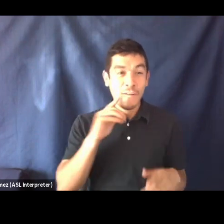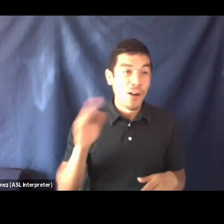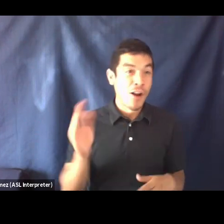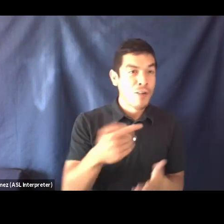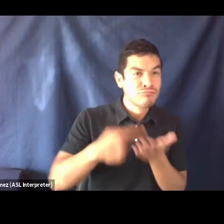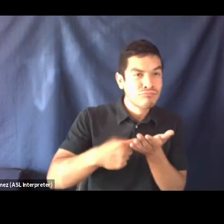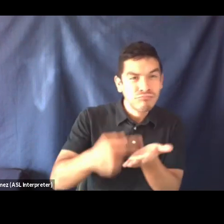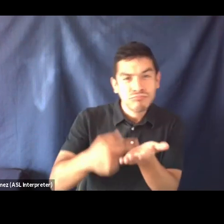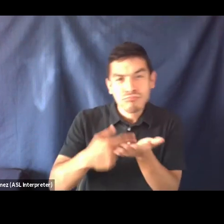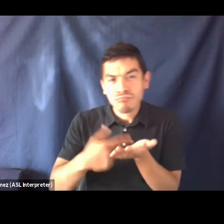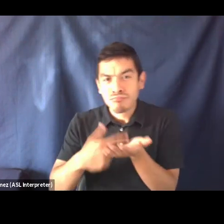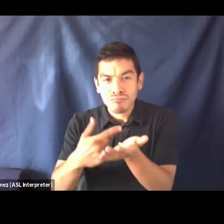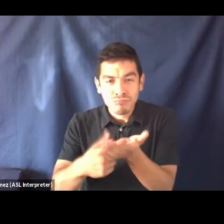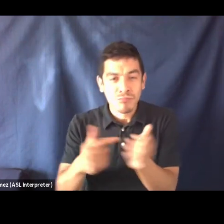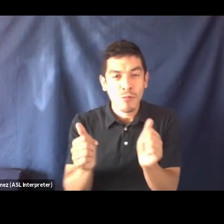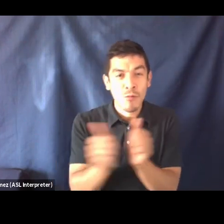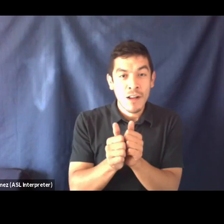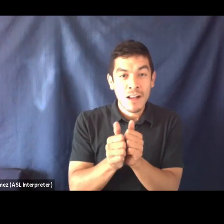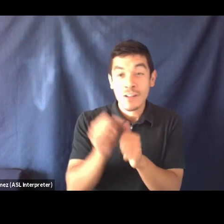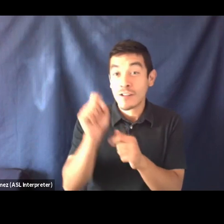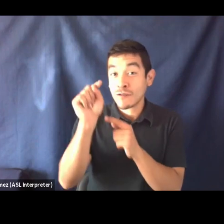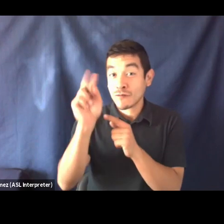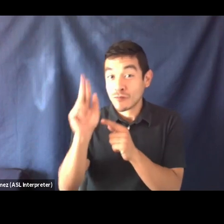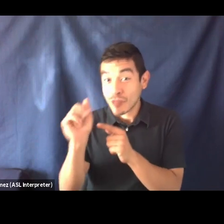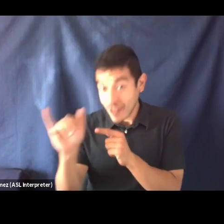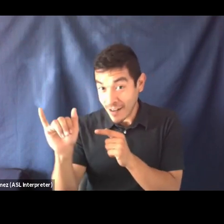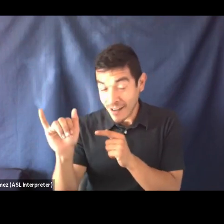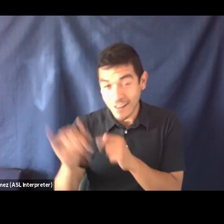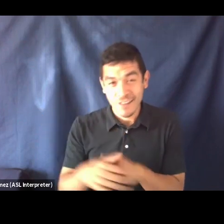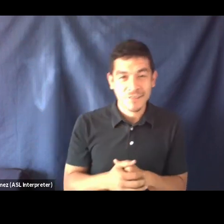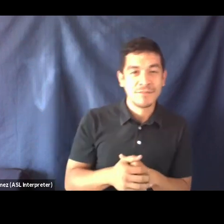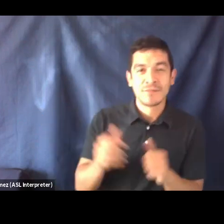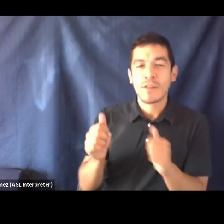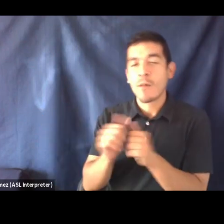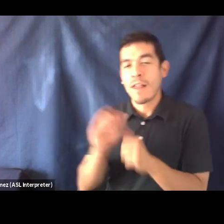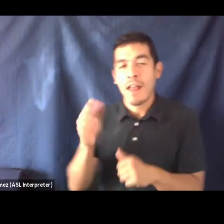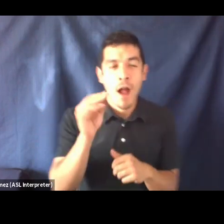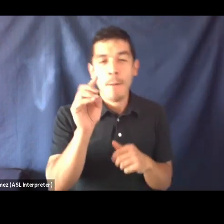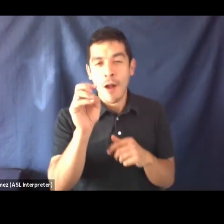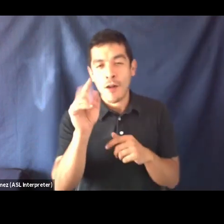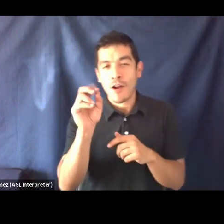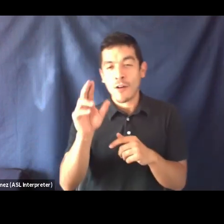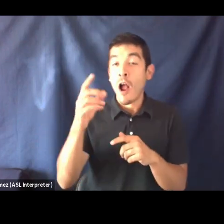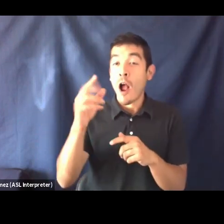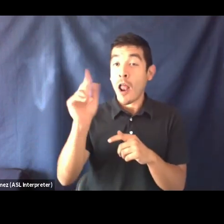with stray, with our moderator Claudia Puig. President of the Los Angeles Film Critics Association.